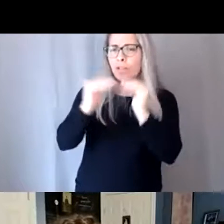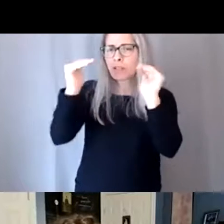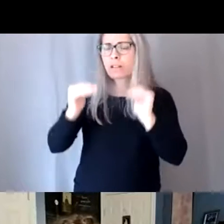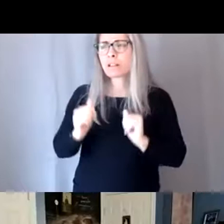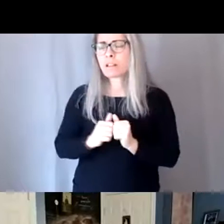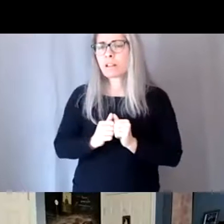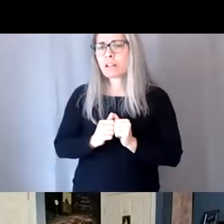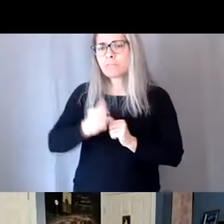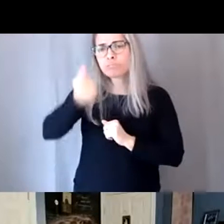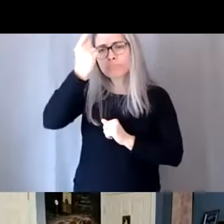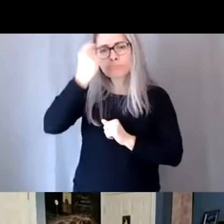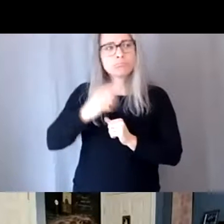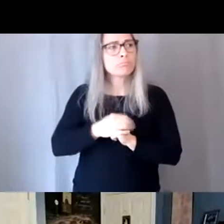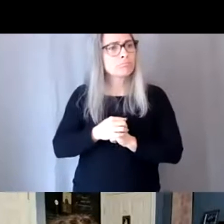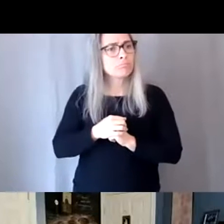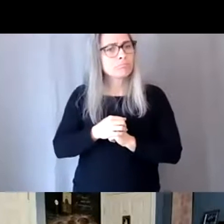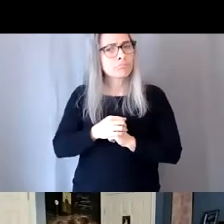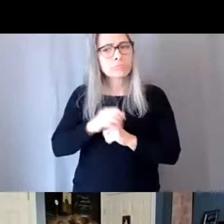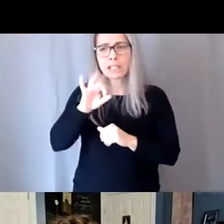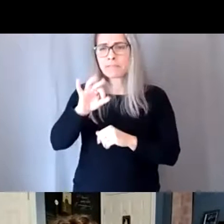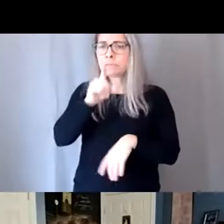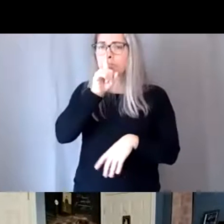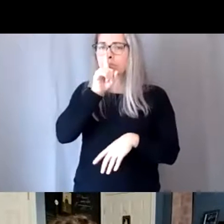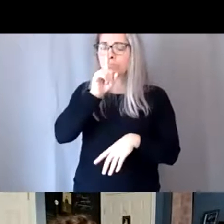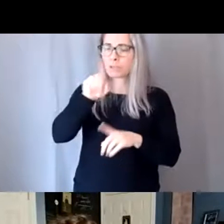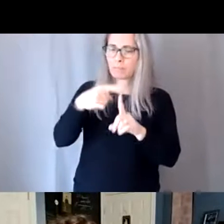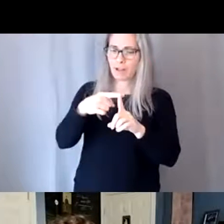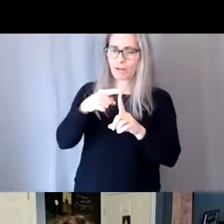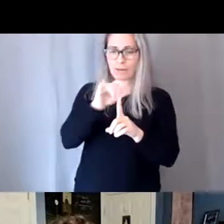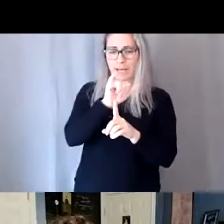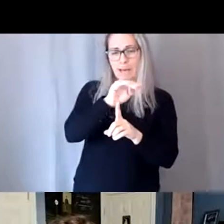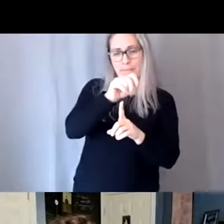about a specific impairment category or client group